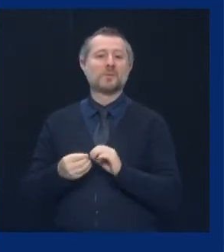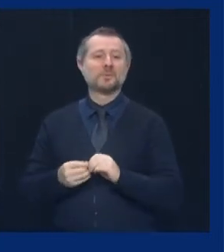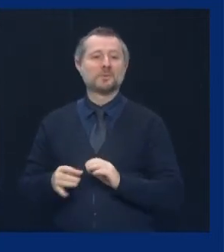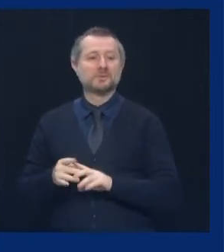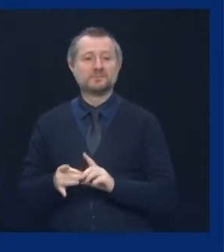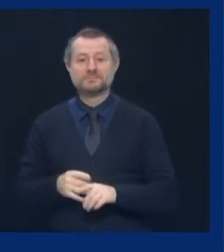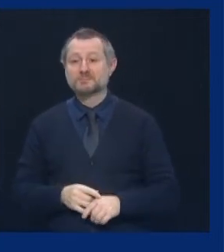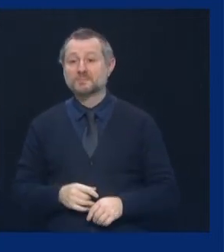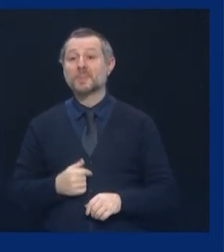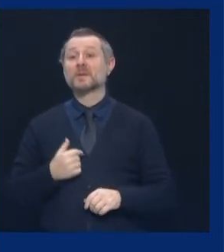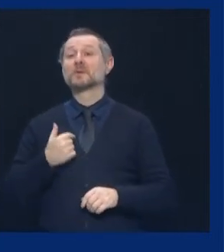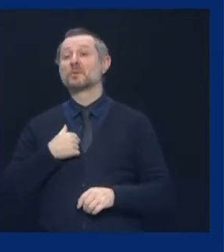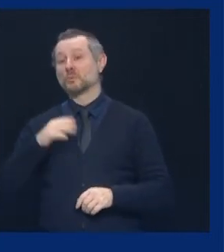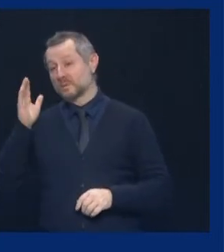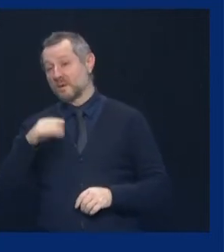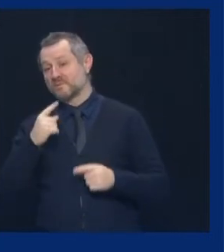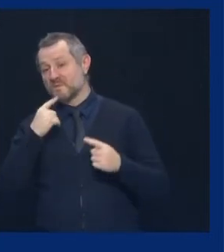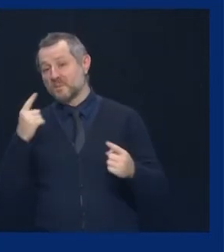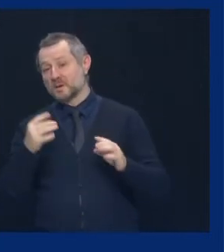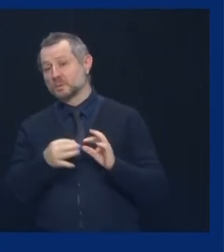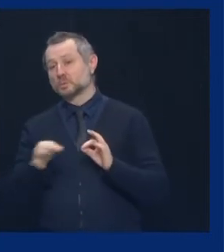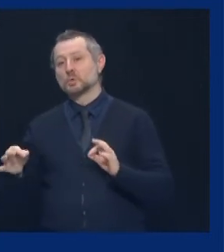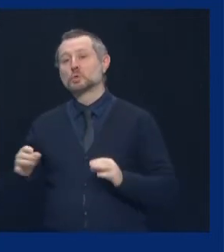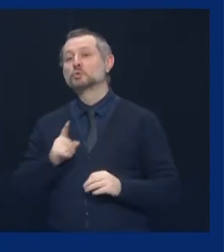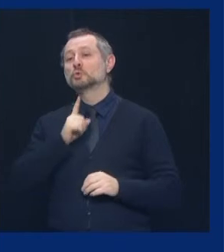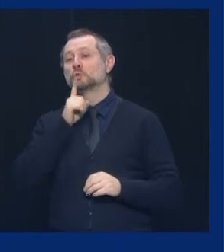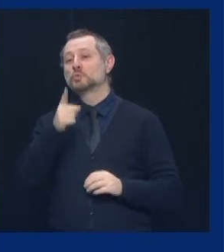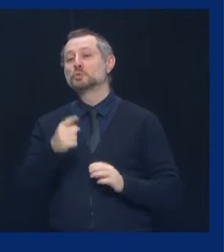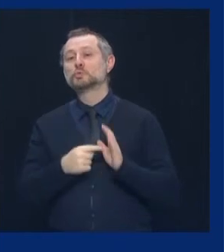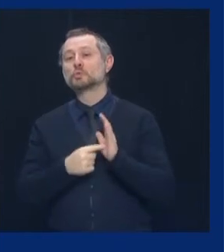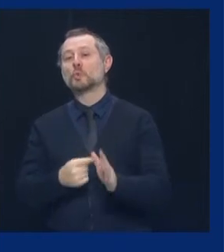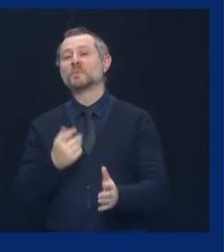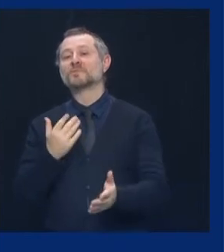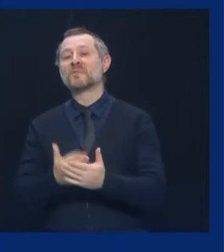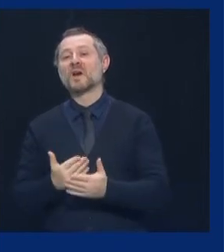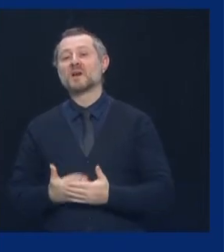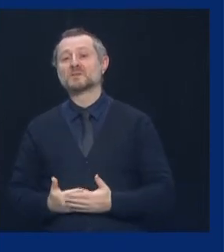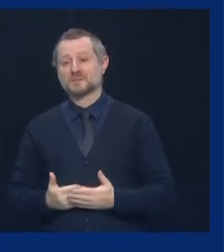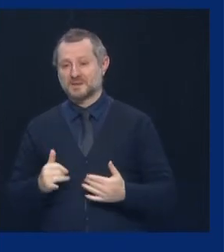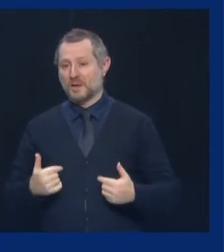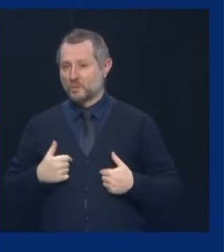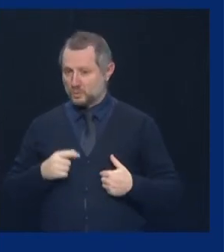STATE IN DEALING WITH IT. THAT'S THE TRUTH.